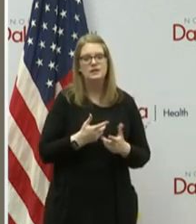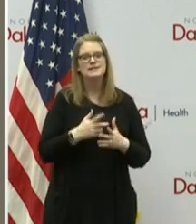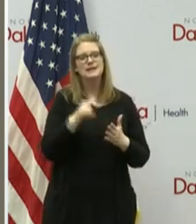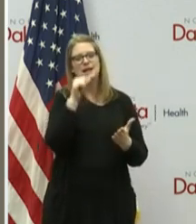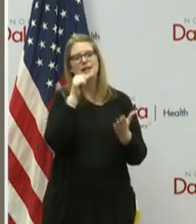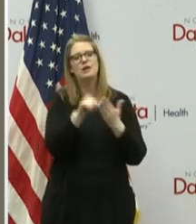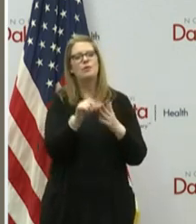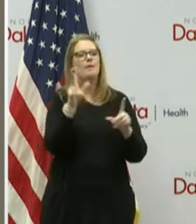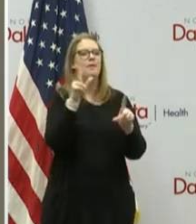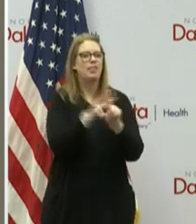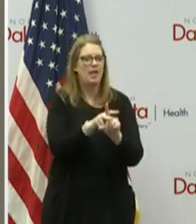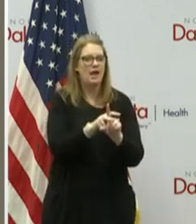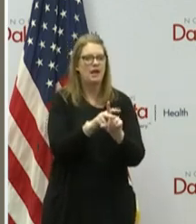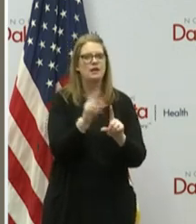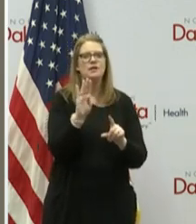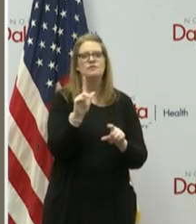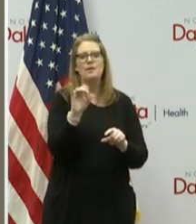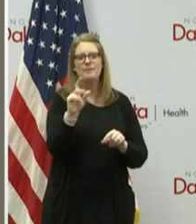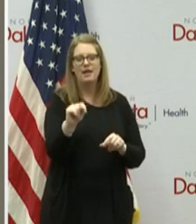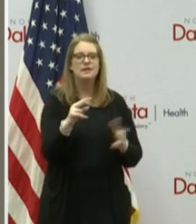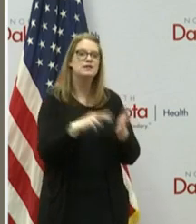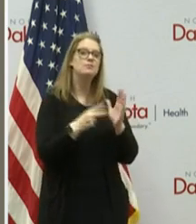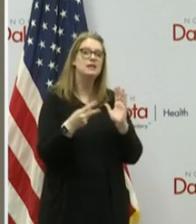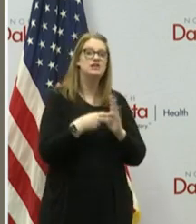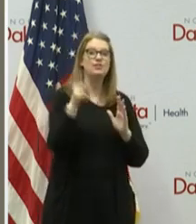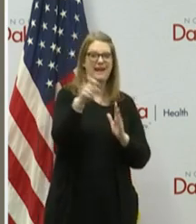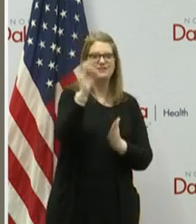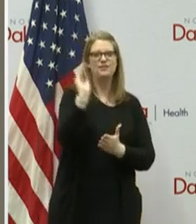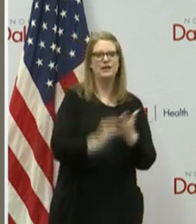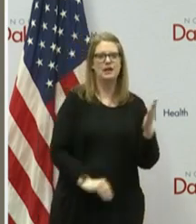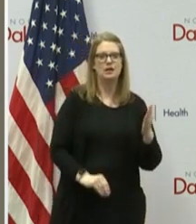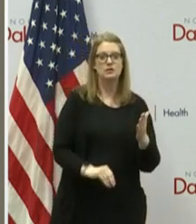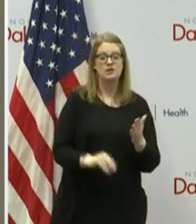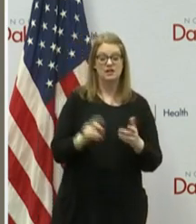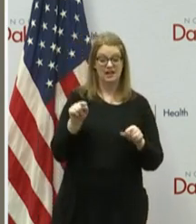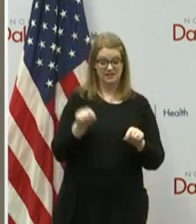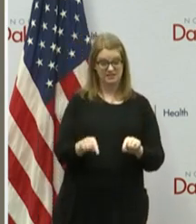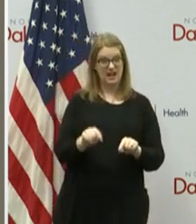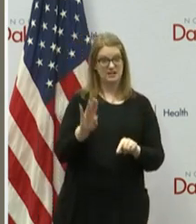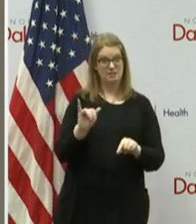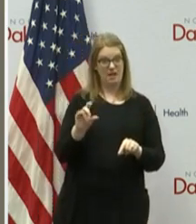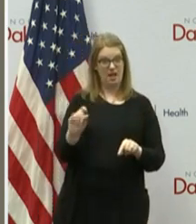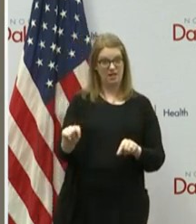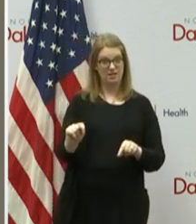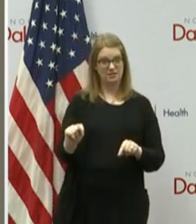IF YOU DON'T RECEIVE YOUR LETTER AND IT IS A LETTER INVITING YOU TO APPLY FOR A